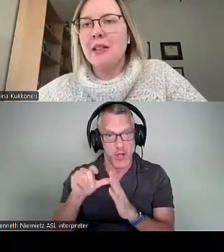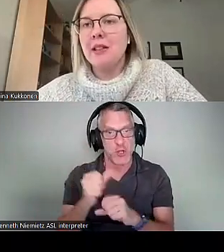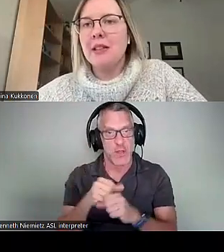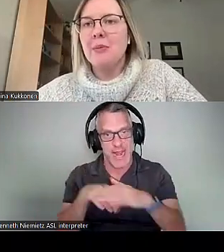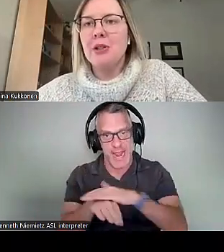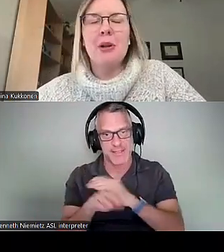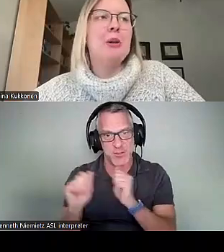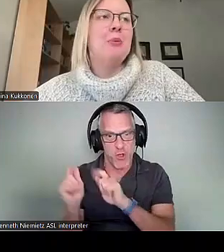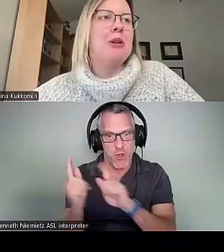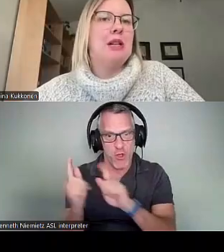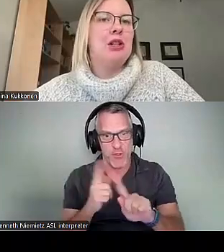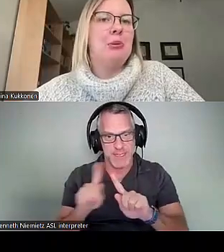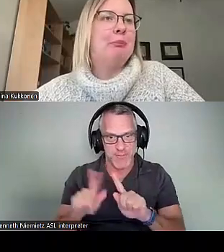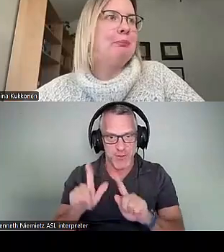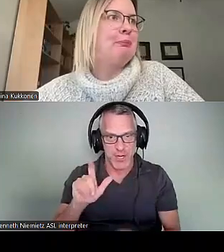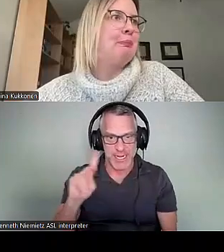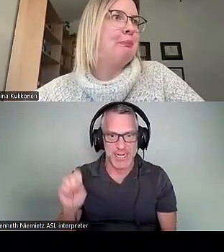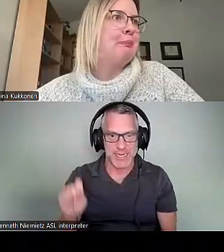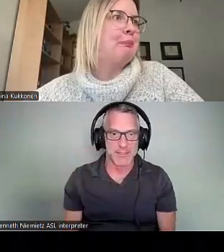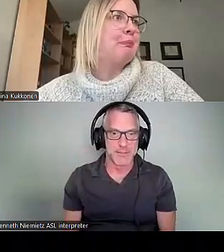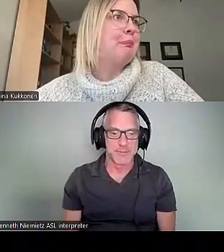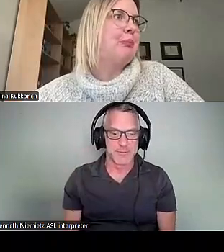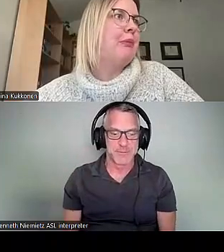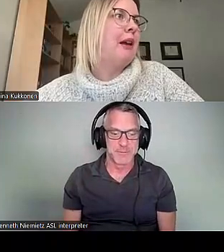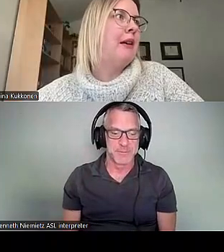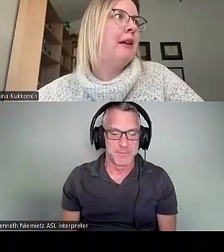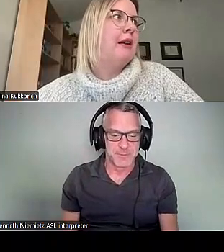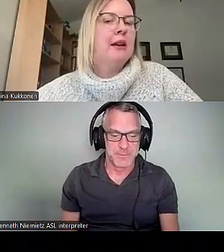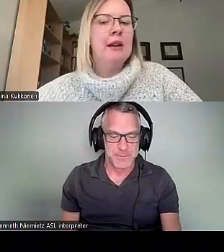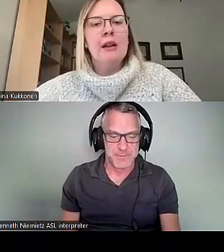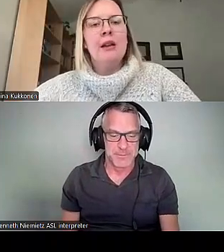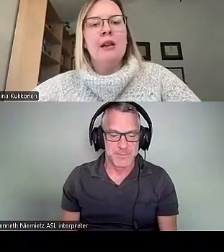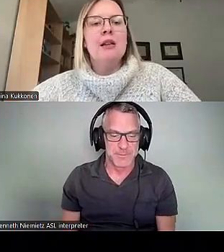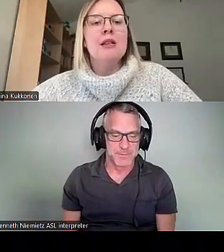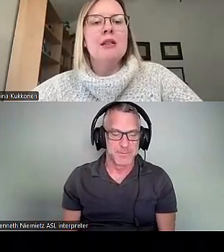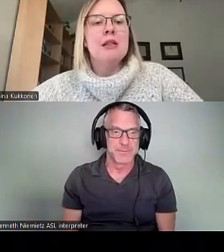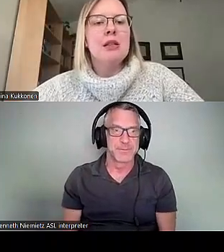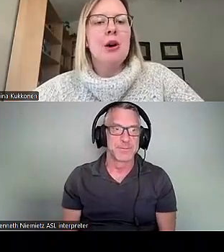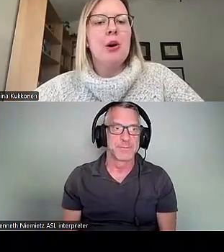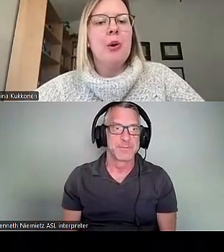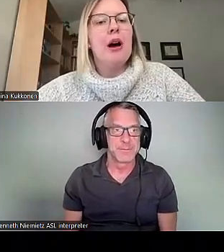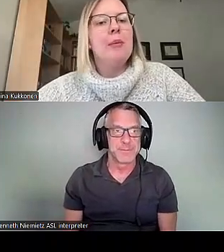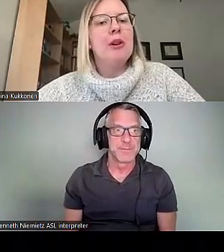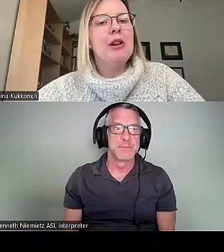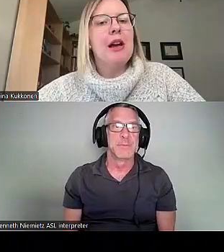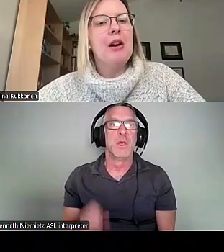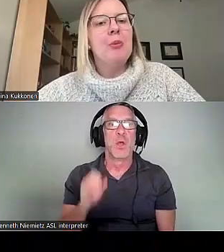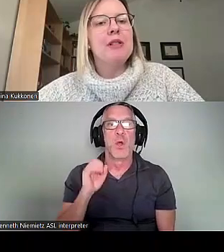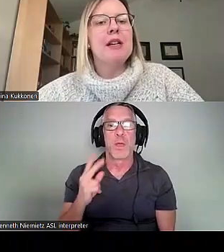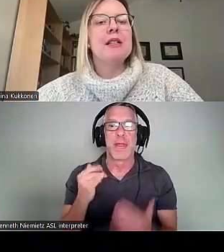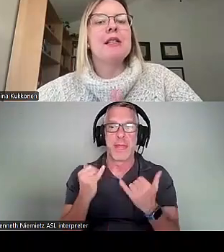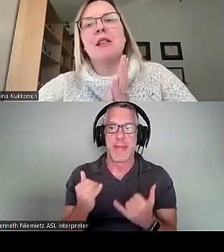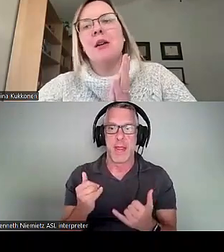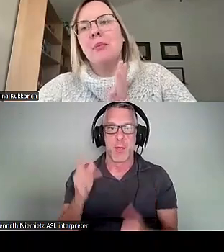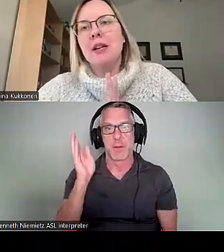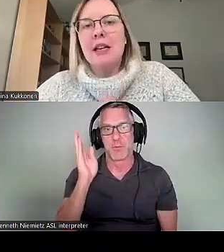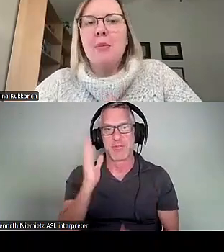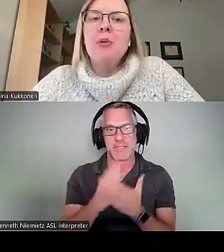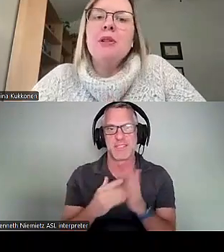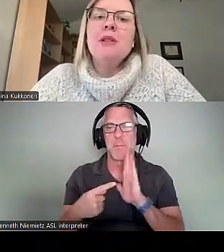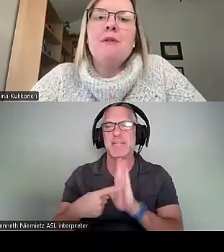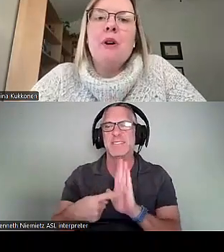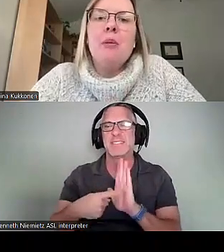links that I'm showing in the presentation. I'm going to now present some examples from